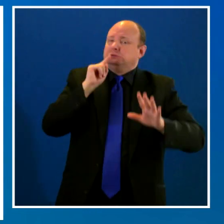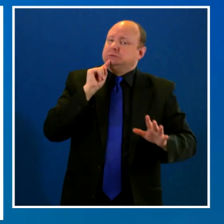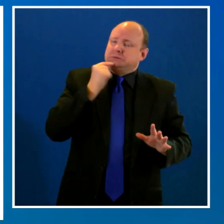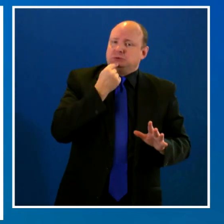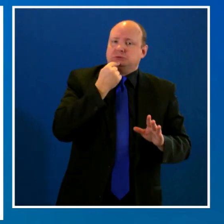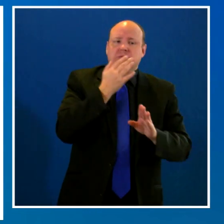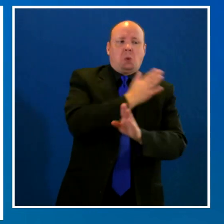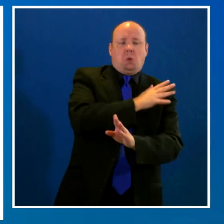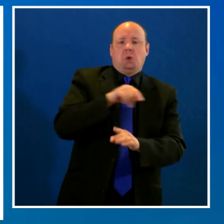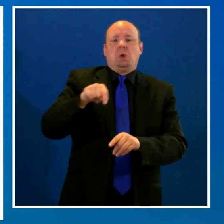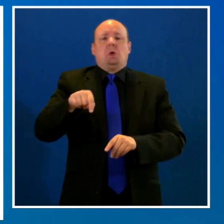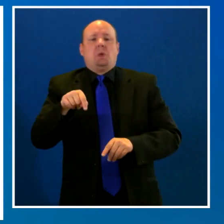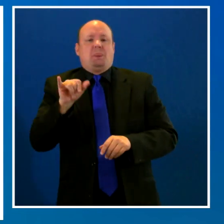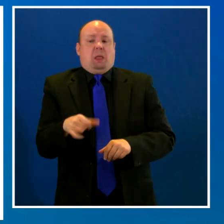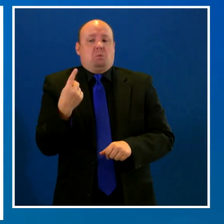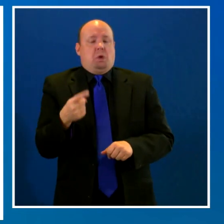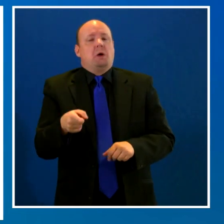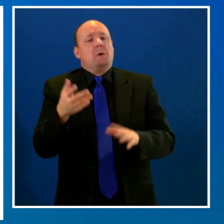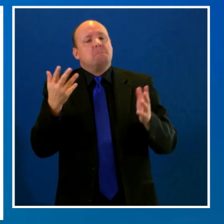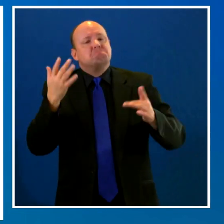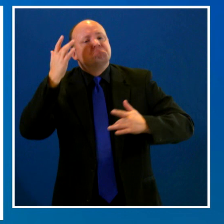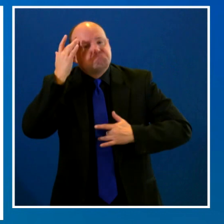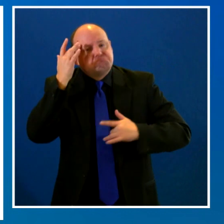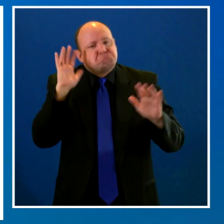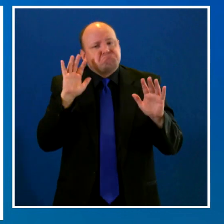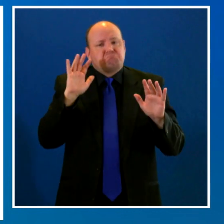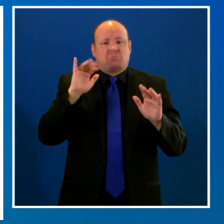the number of ICU cases and deaths down.